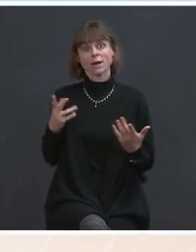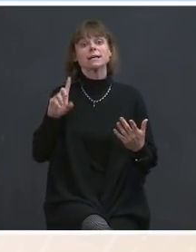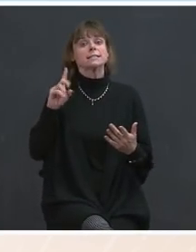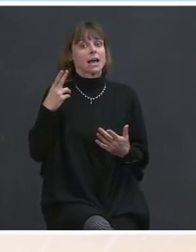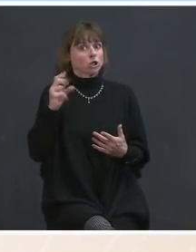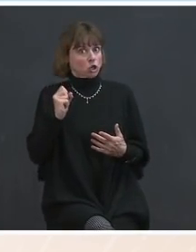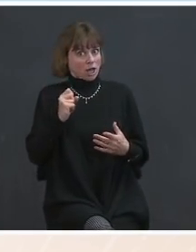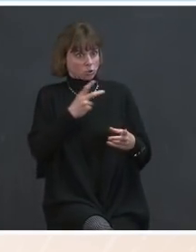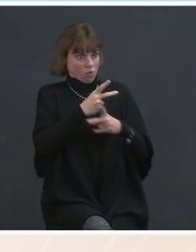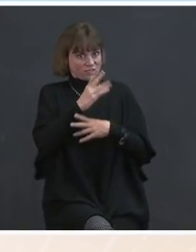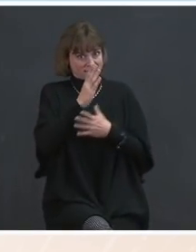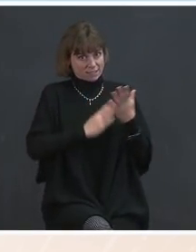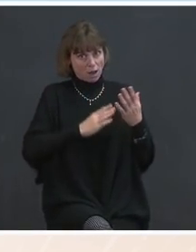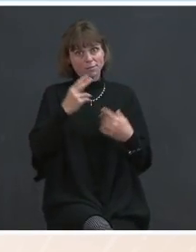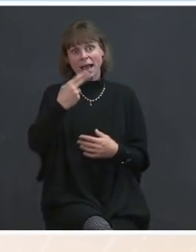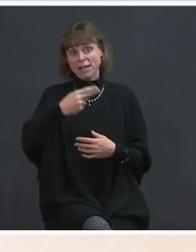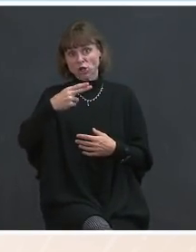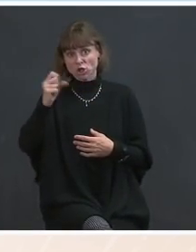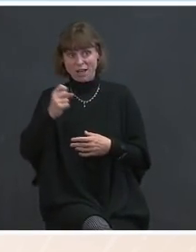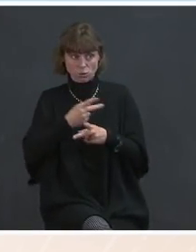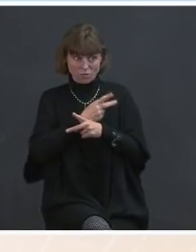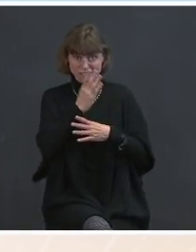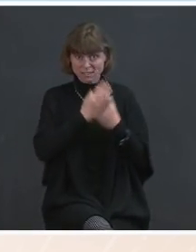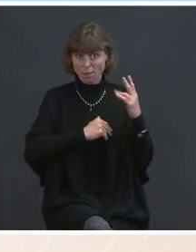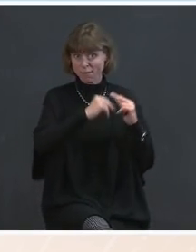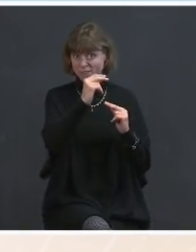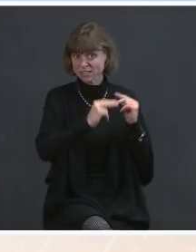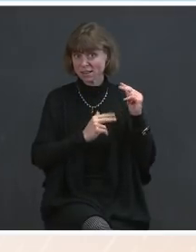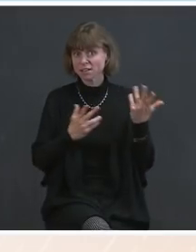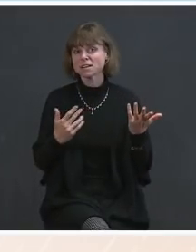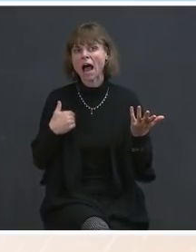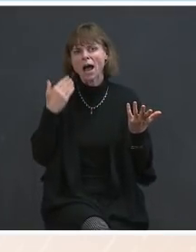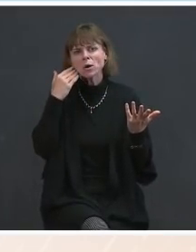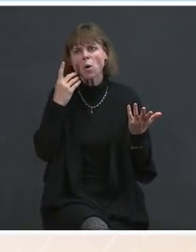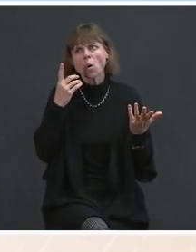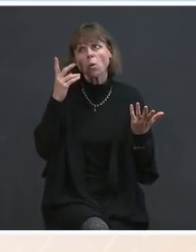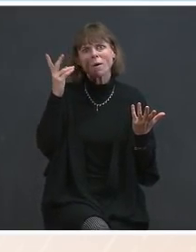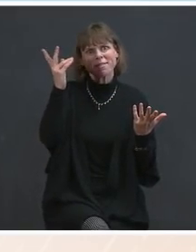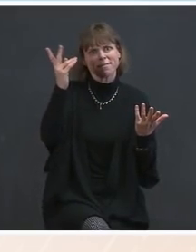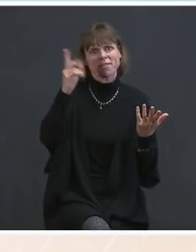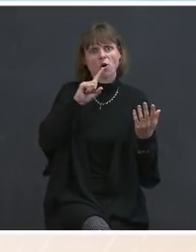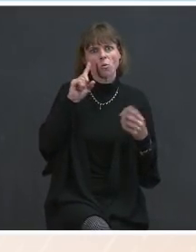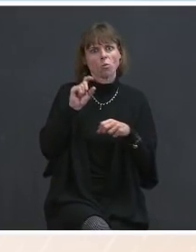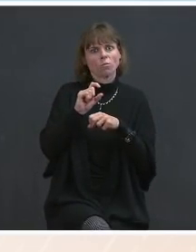HHS oversees some of the facilities. I know that they're working through how to provide access